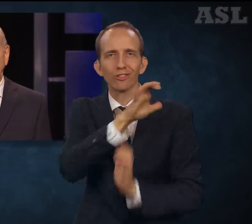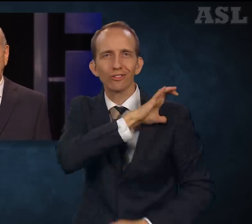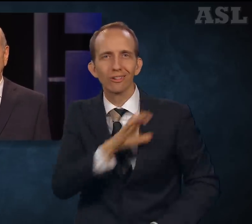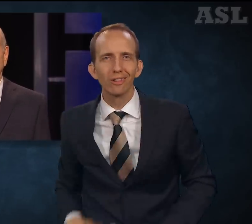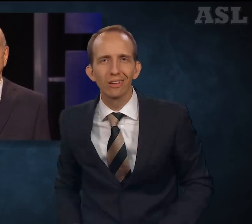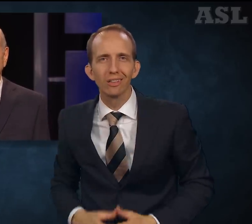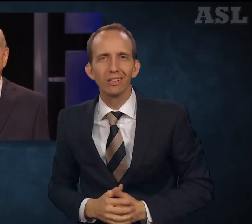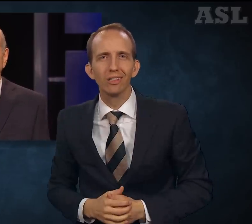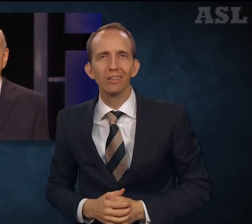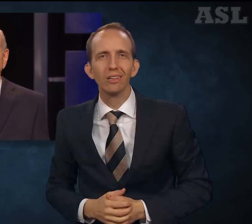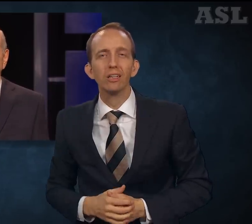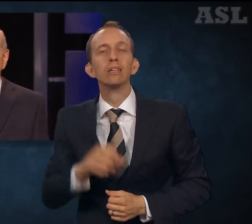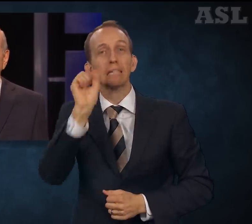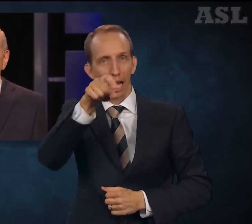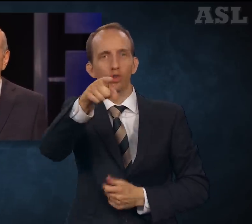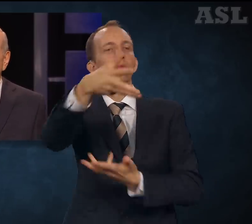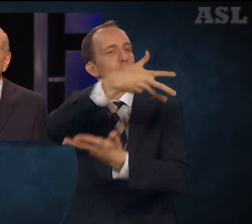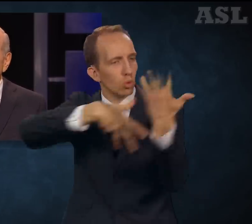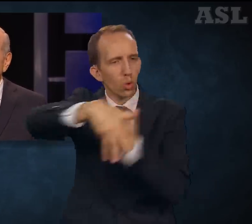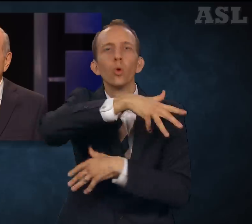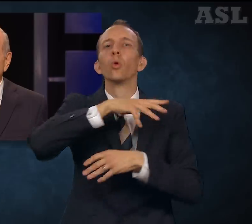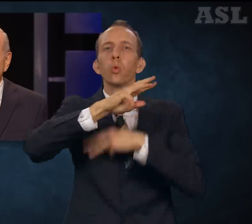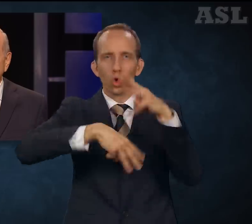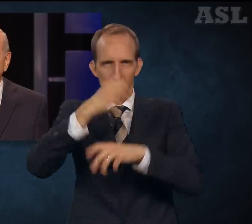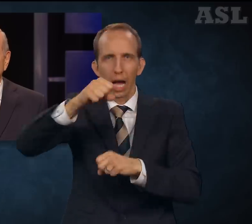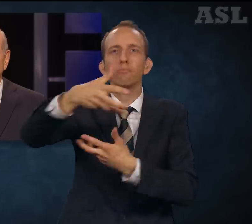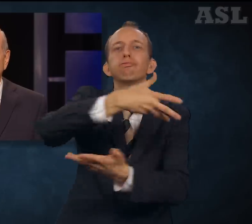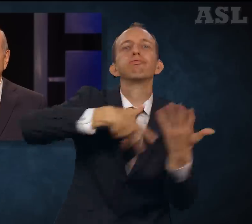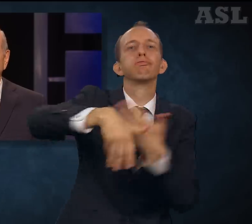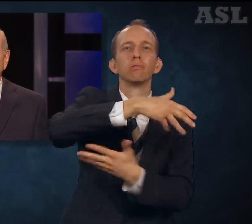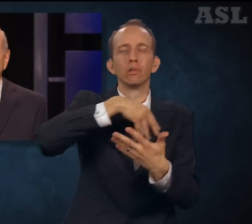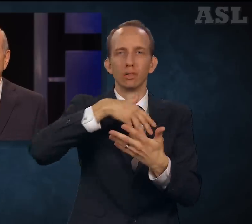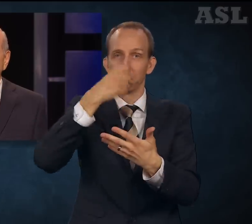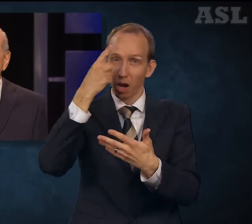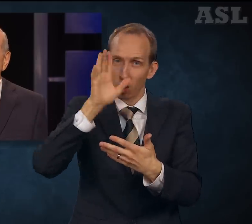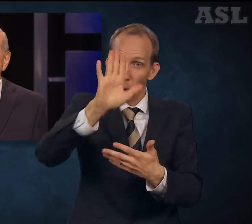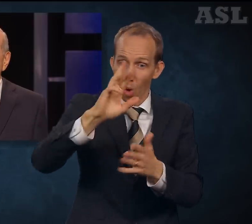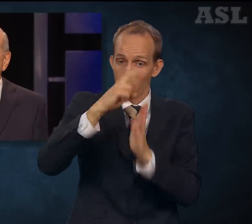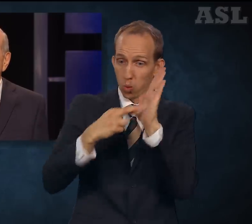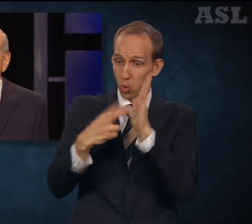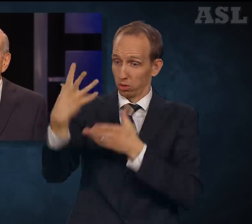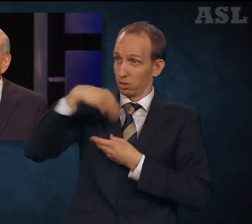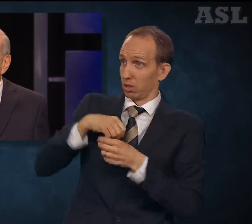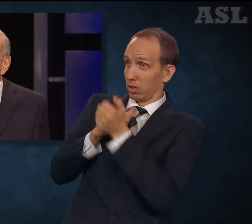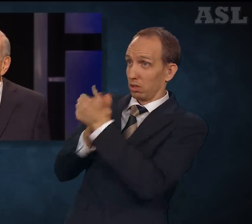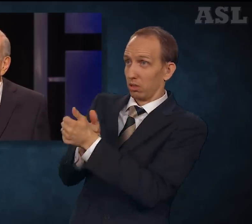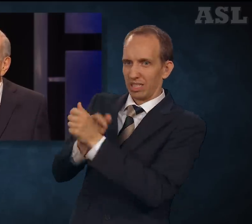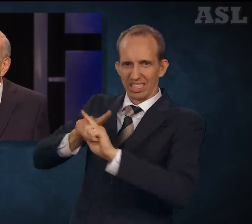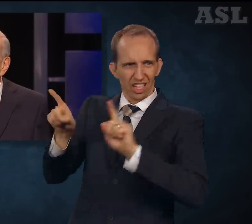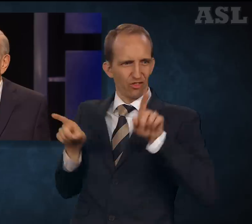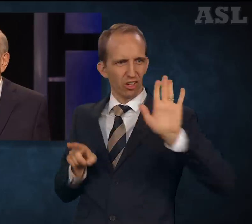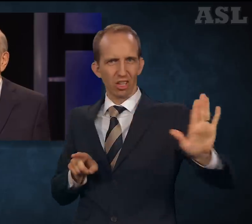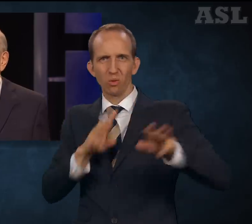YES, YOU ARE LIVING IN THE WORLD, BUT YOU HAVE VERY